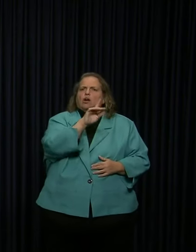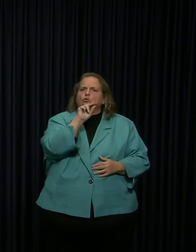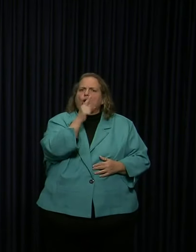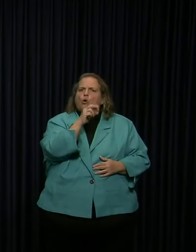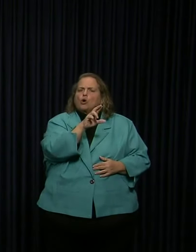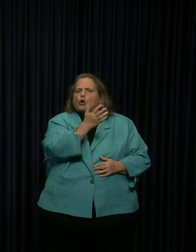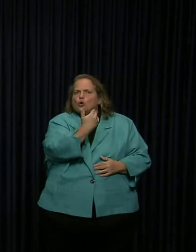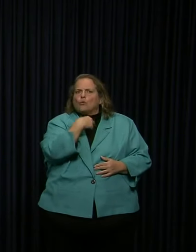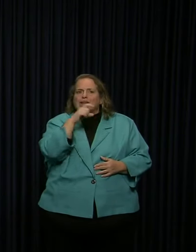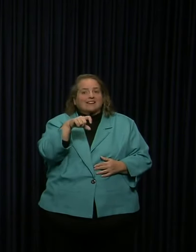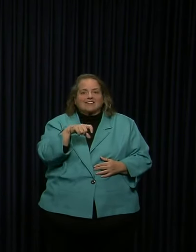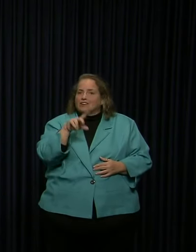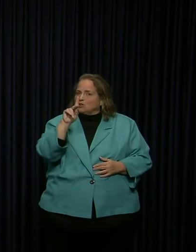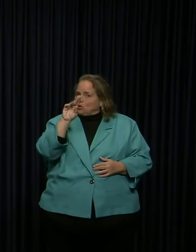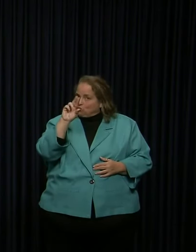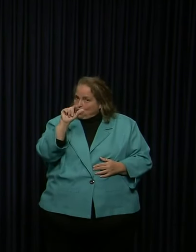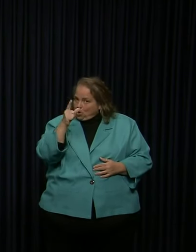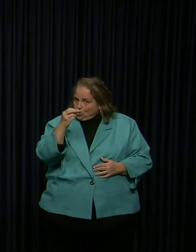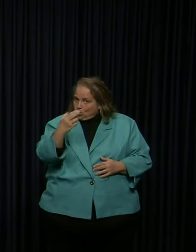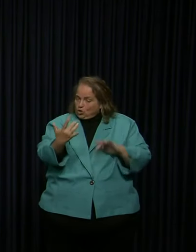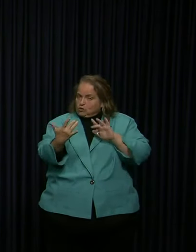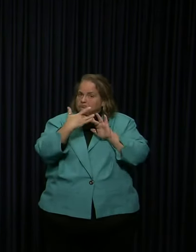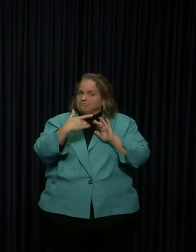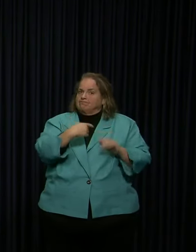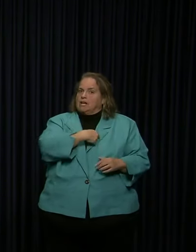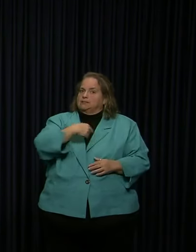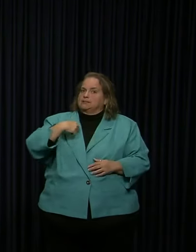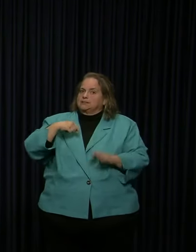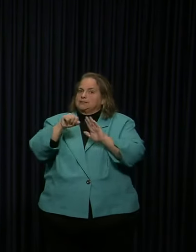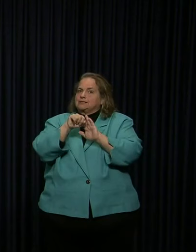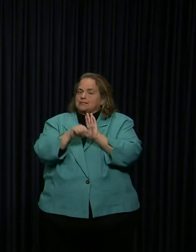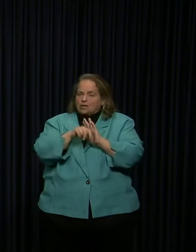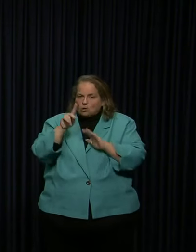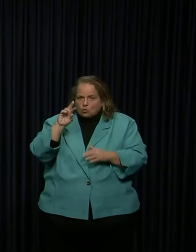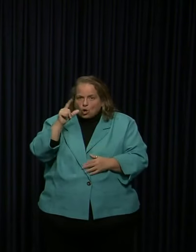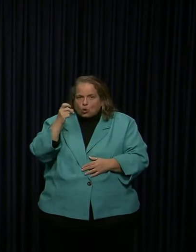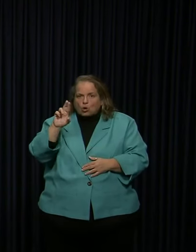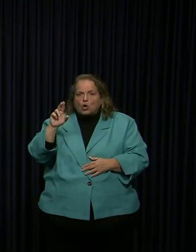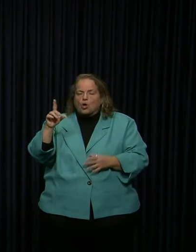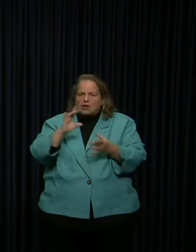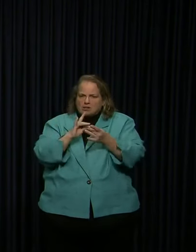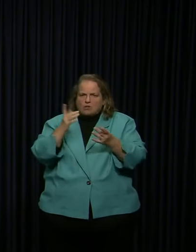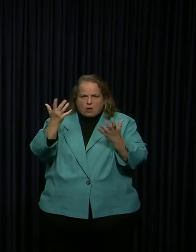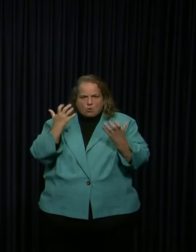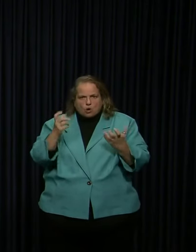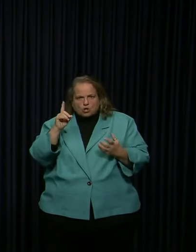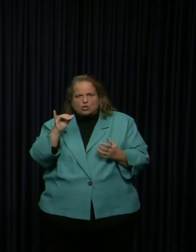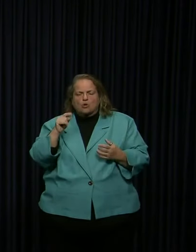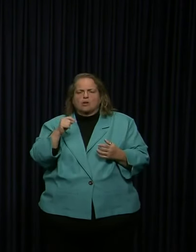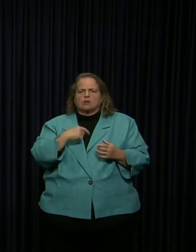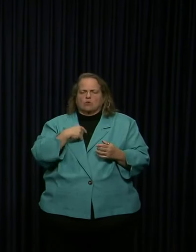ANYONE SINCE THAT WAS PUT OUT? AND HOW MUCH SWAY DOES SOMEONE HAVE? SO THE QUESTION I THINK IS